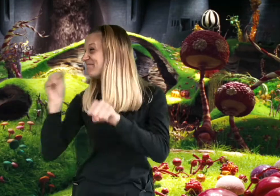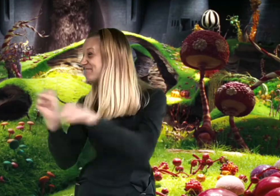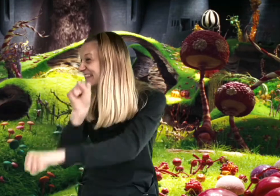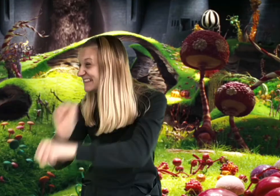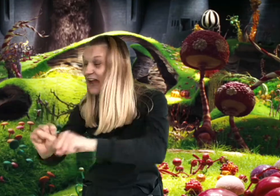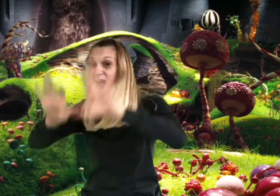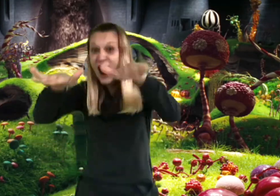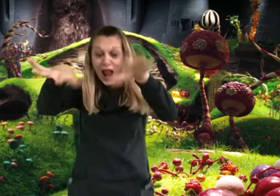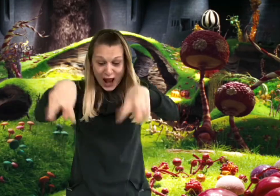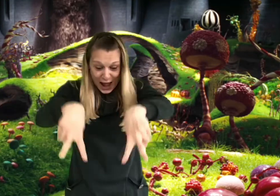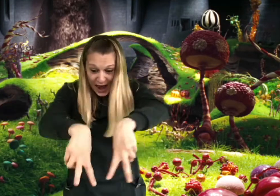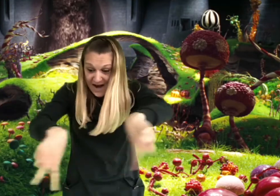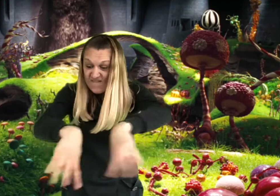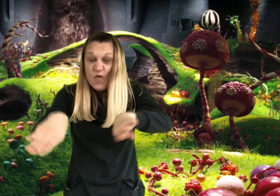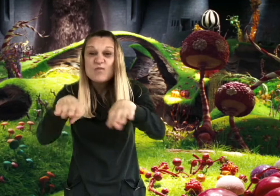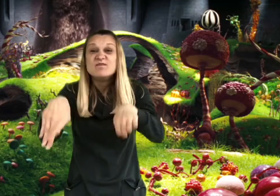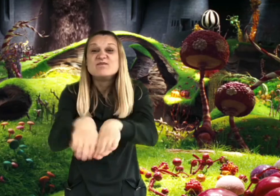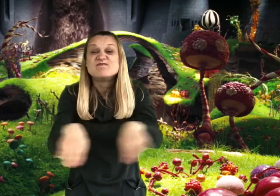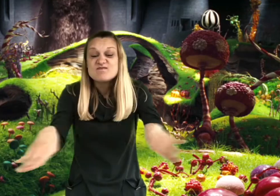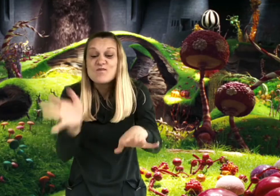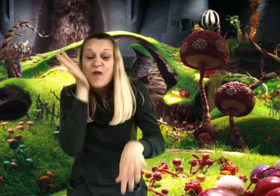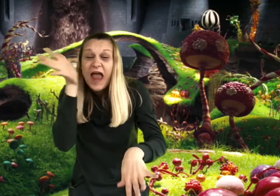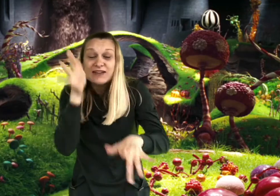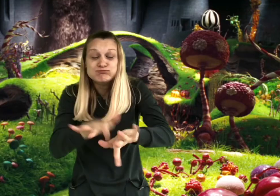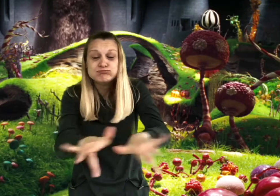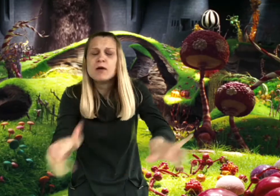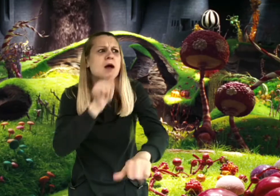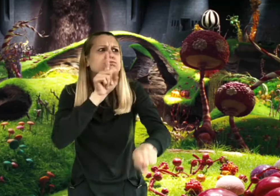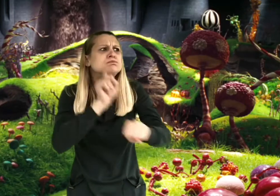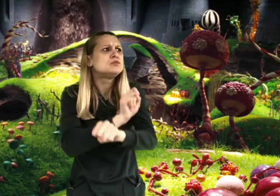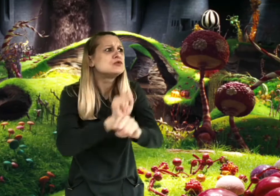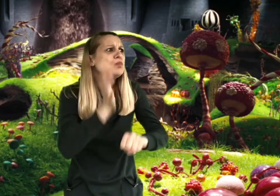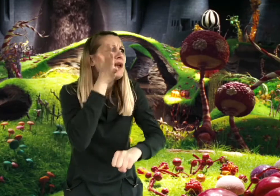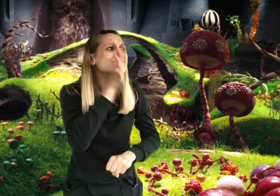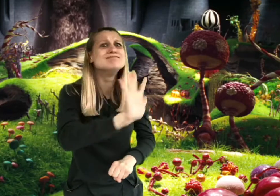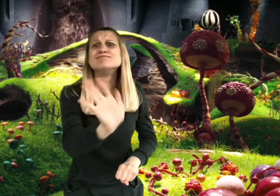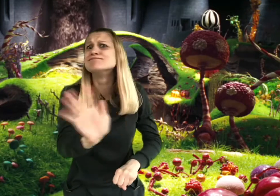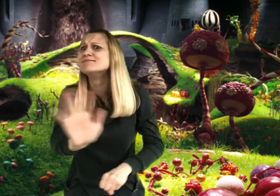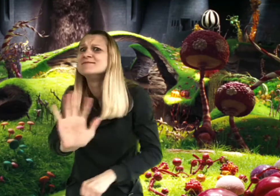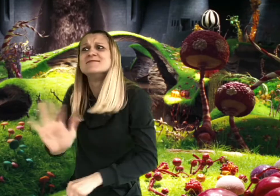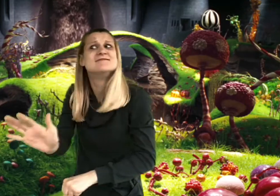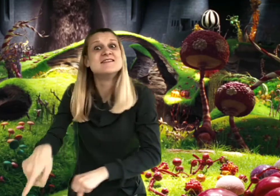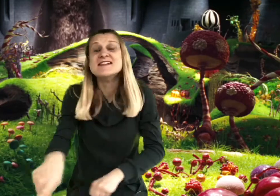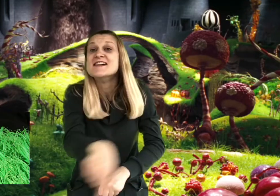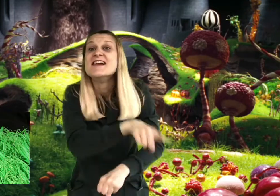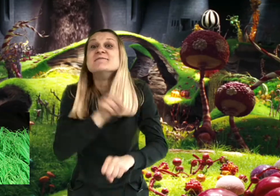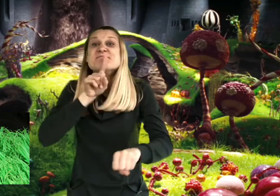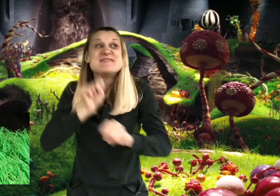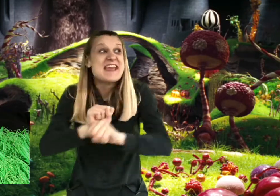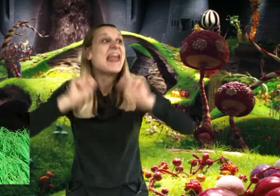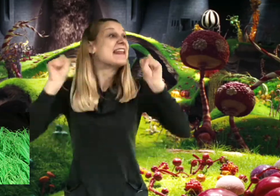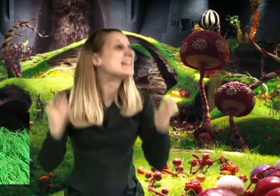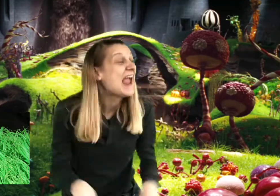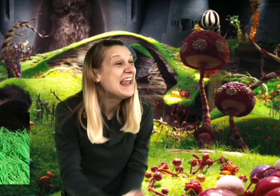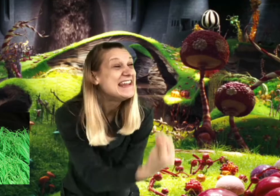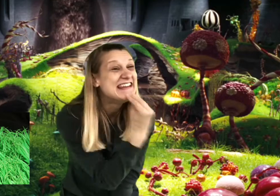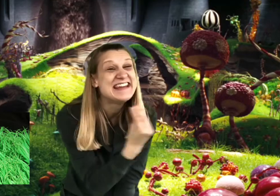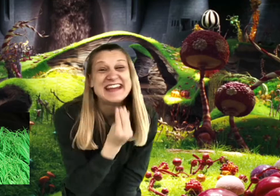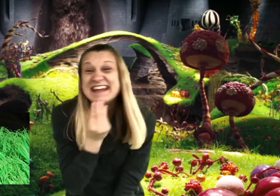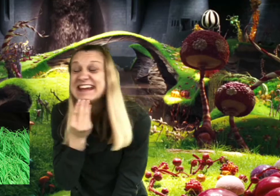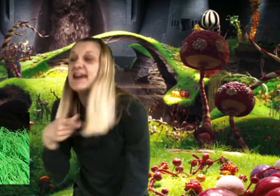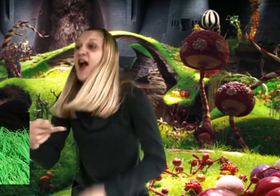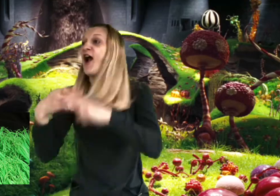The grass you are standing on, my dear little ones, is not actual grass. They are made of a new kind of soft,